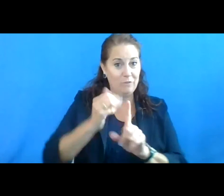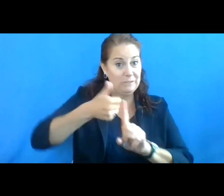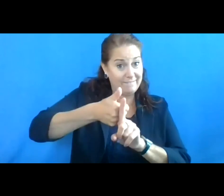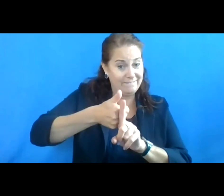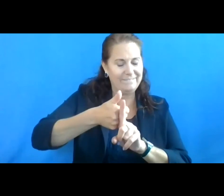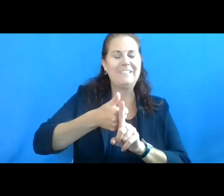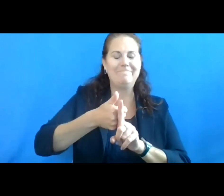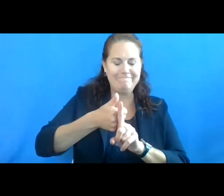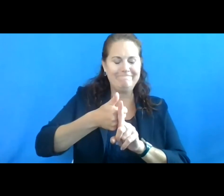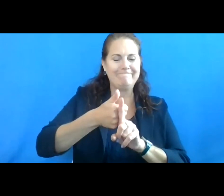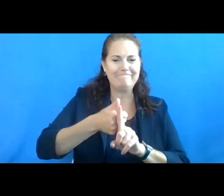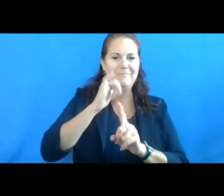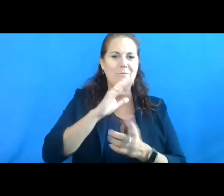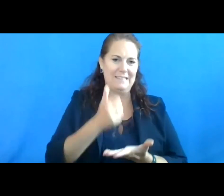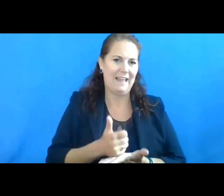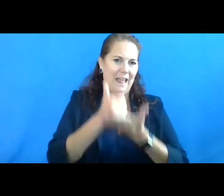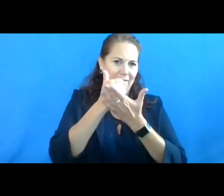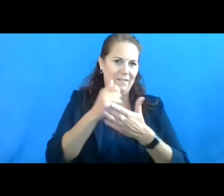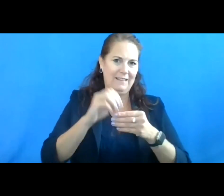This was very helpful and beneficial.